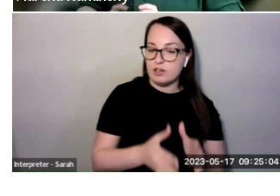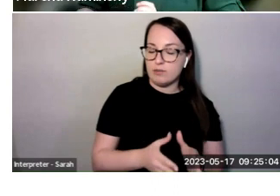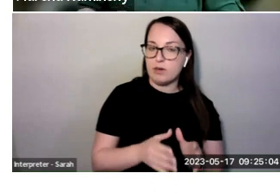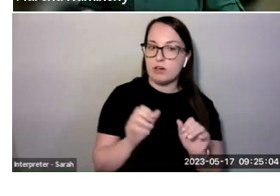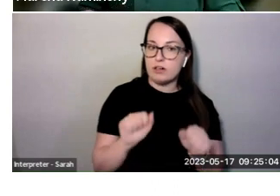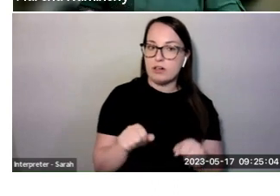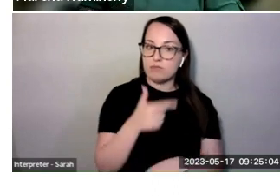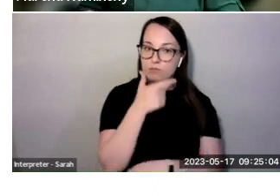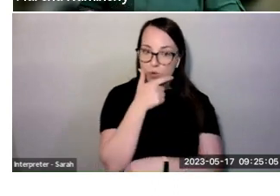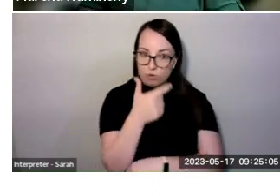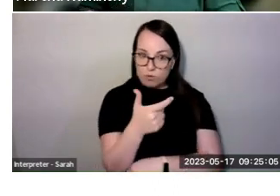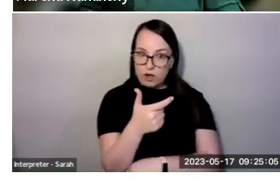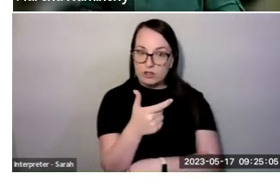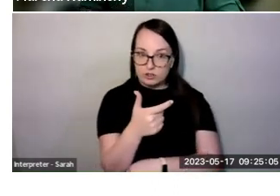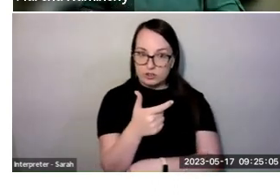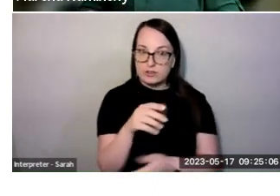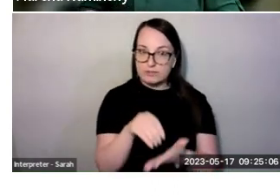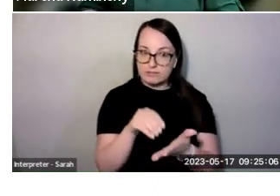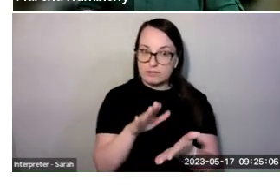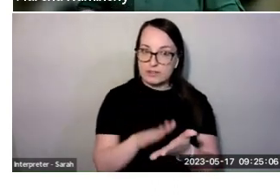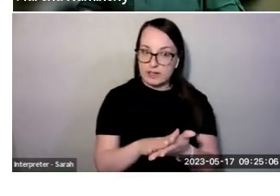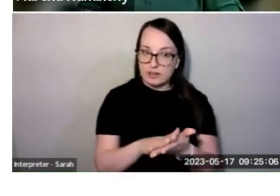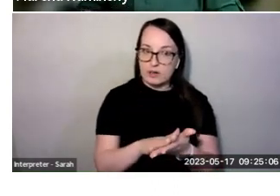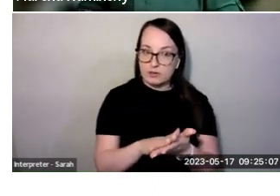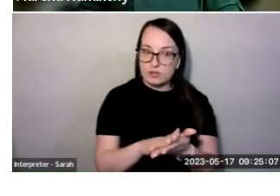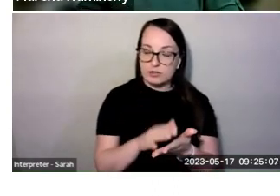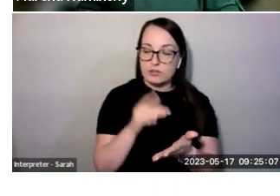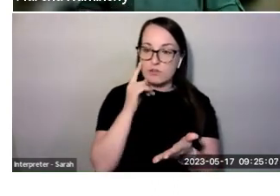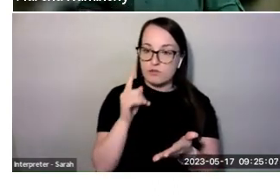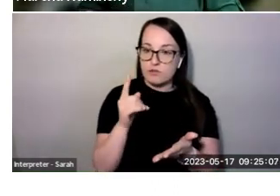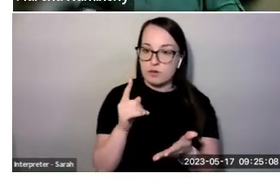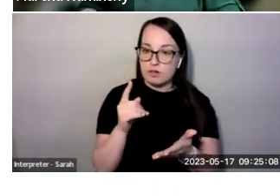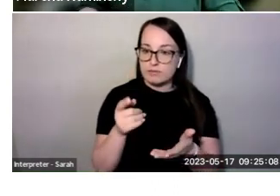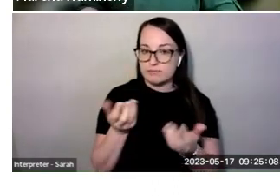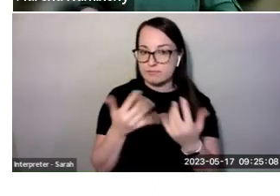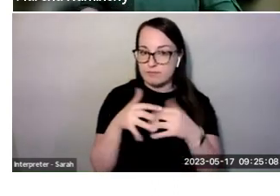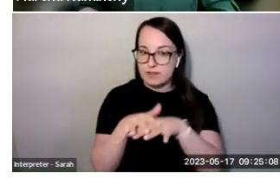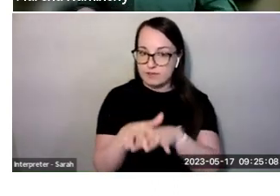and watch the performance and get